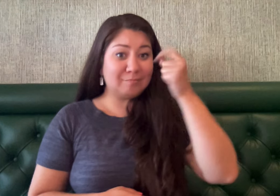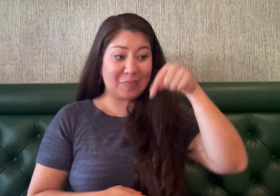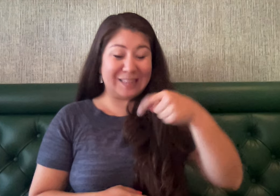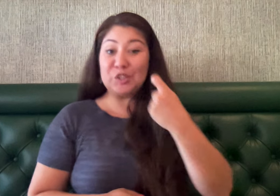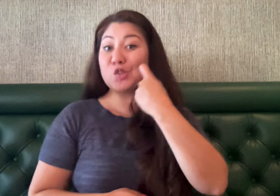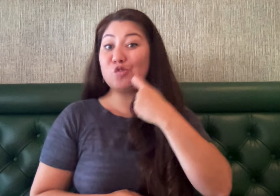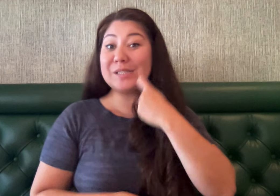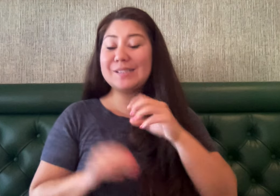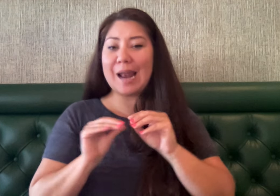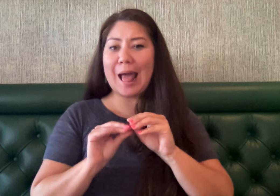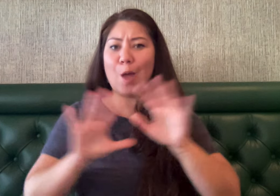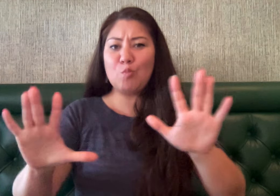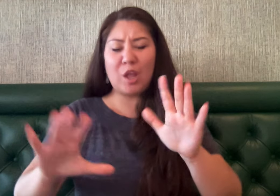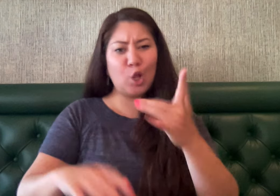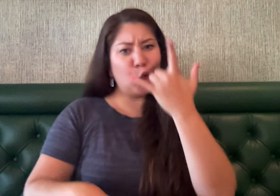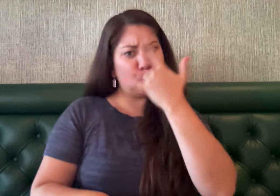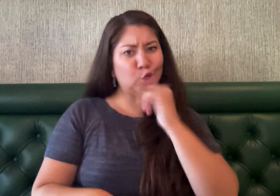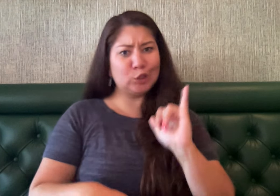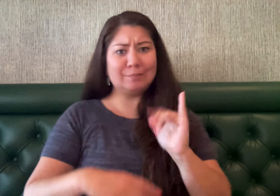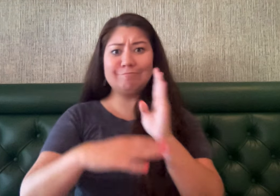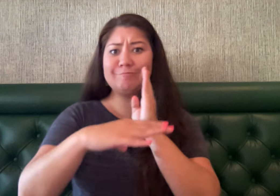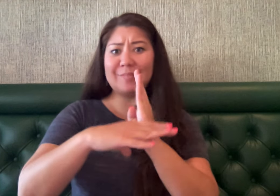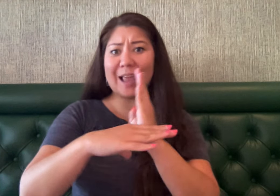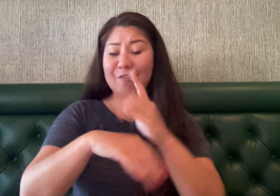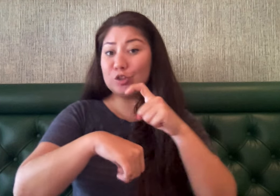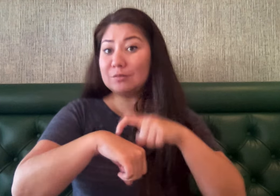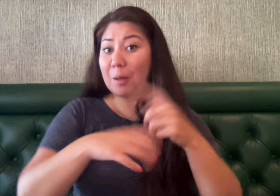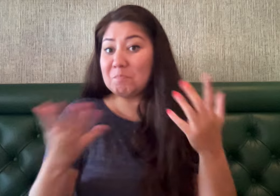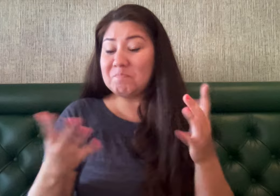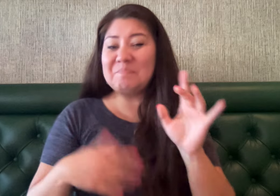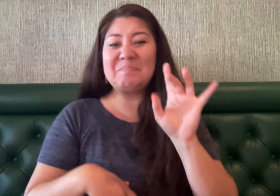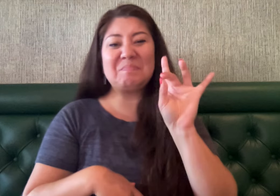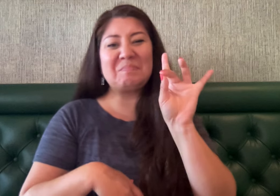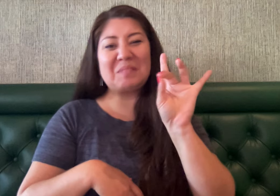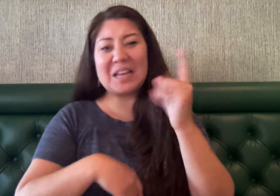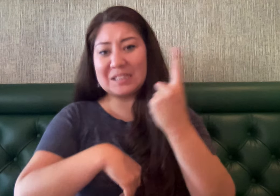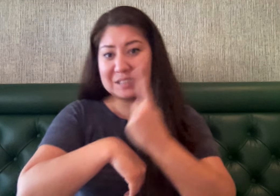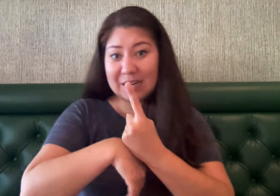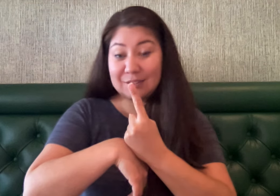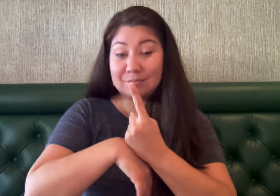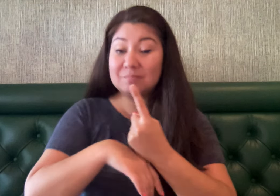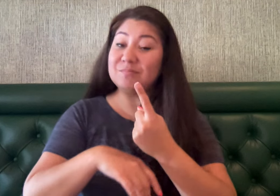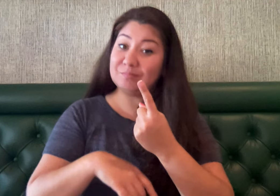This recent outbreak appears to have an average incubation period of 8 days